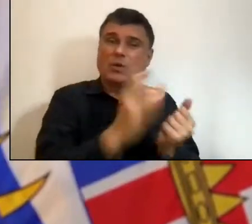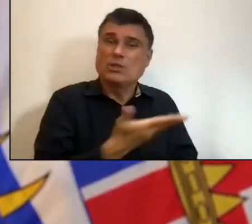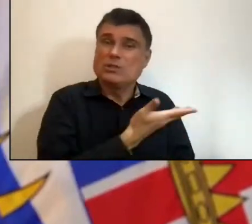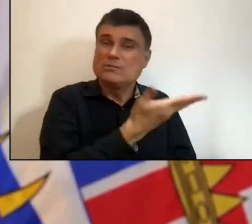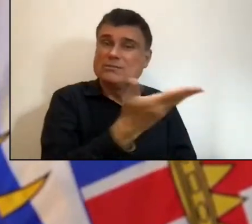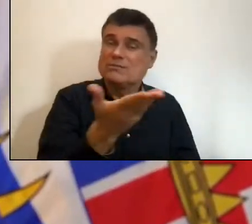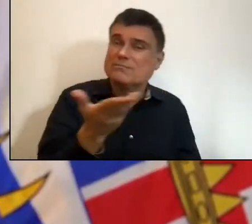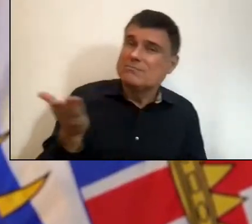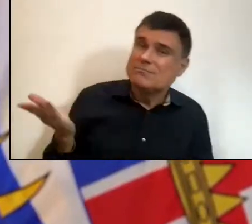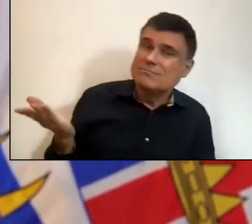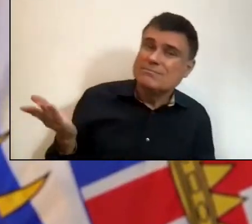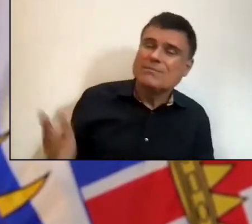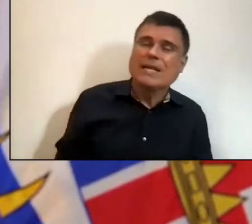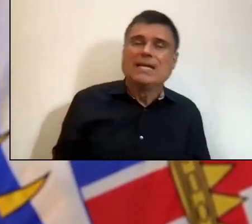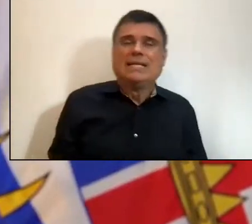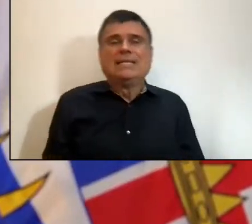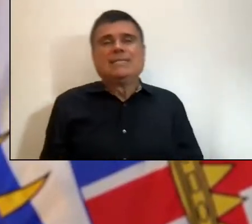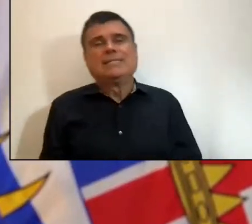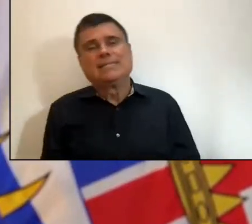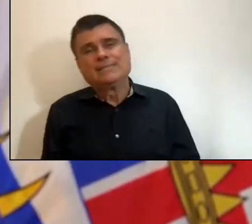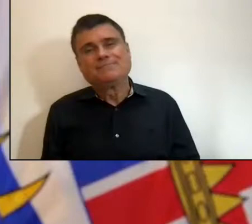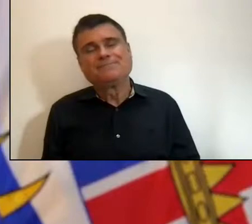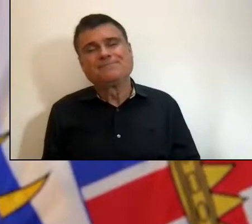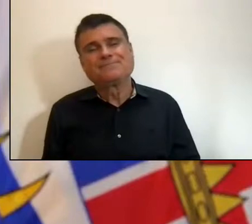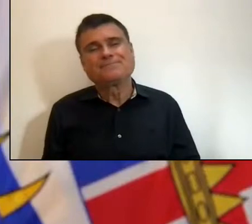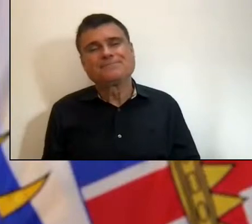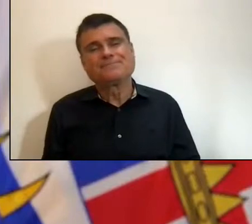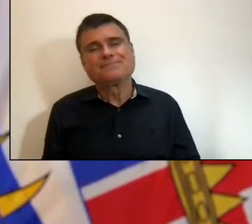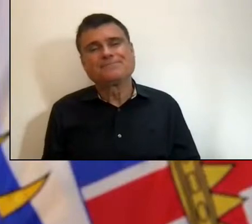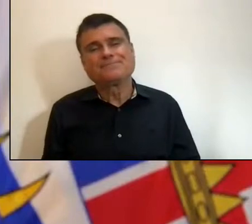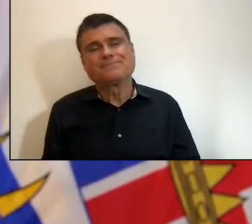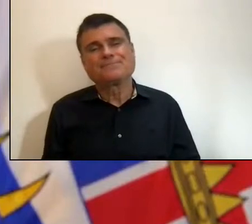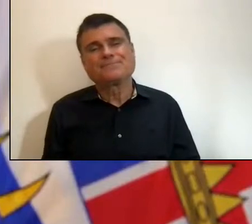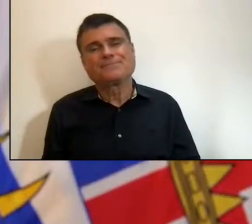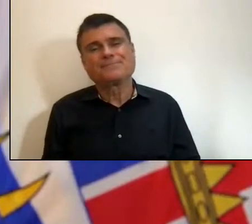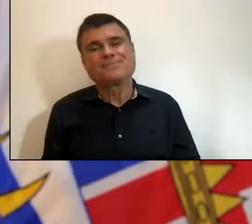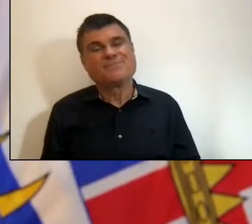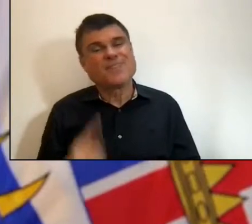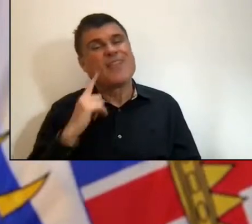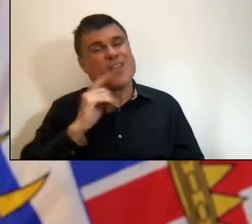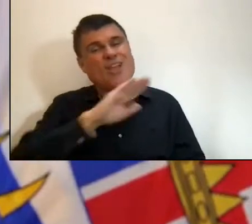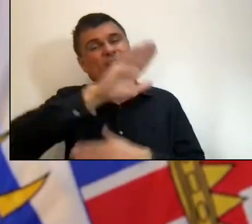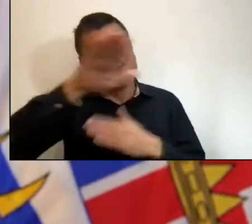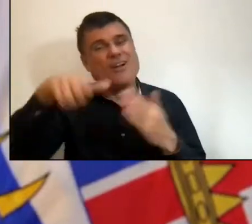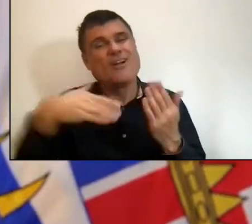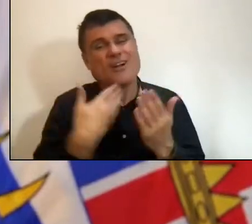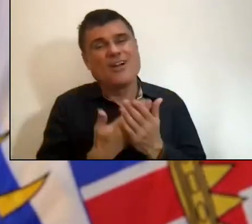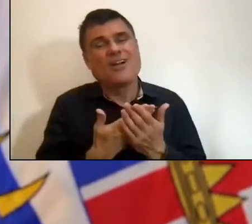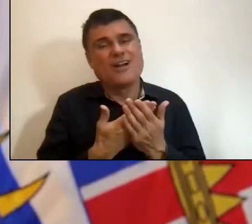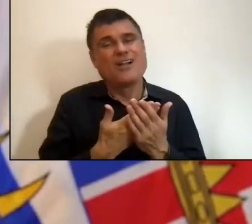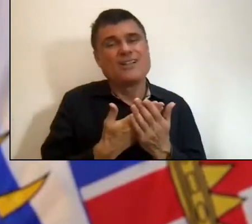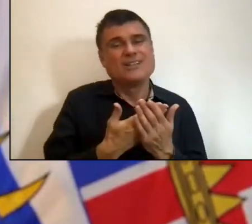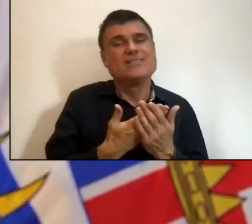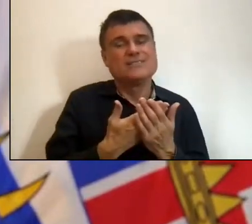You know, I think all of us had a collective -- here we go again